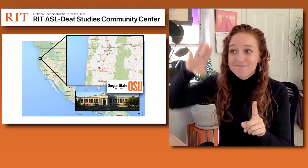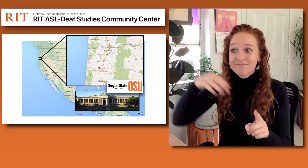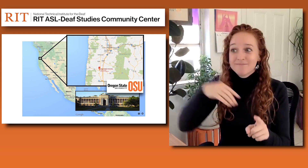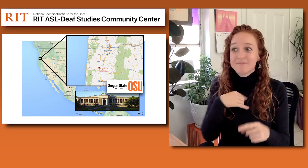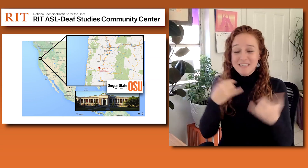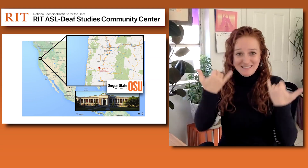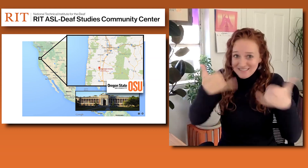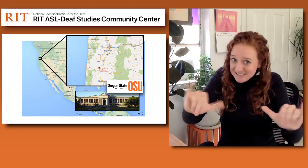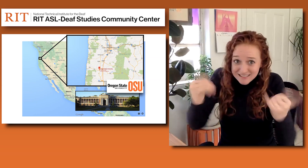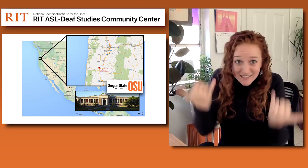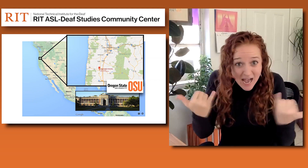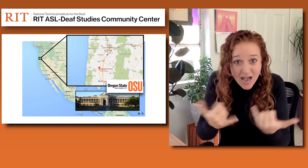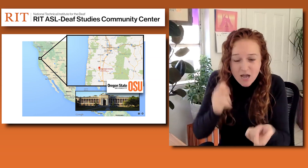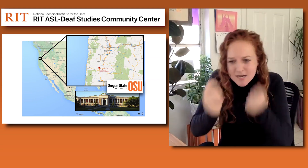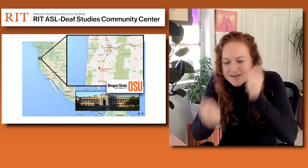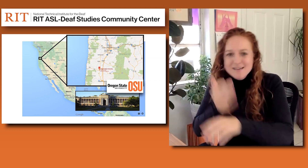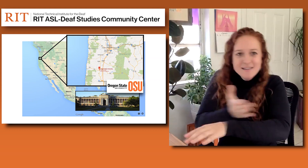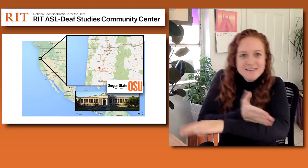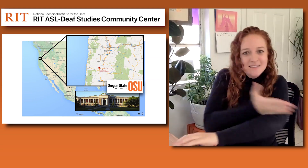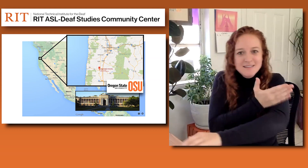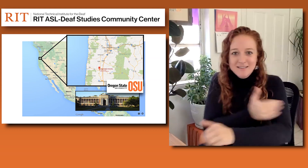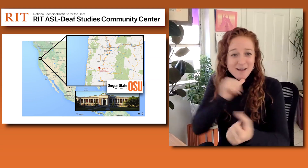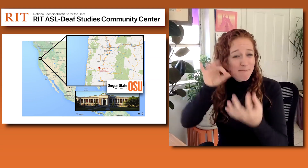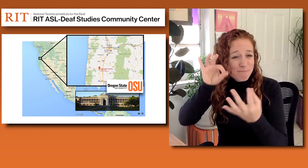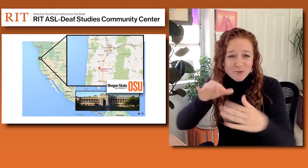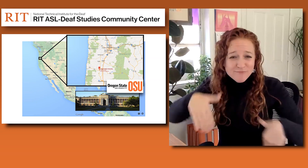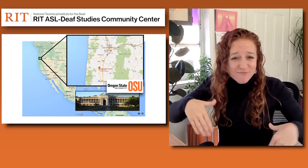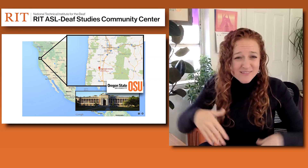I am still learning today. I'm still modifying my language.